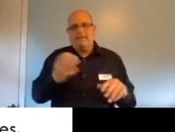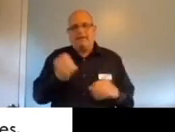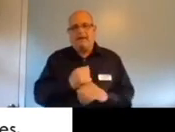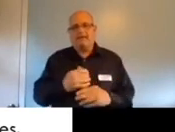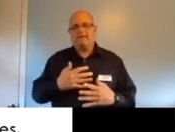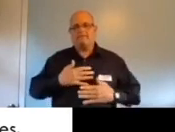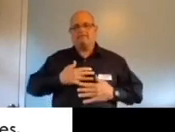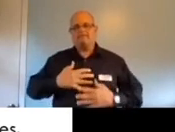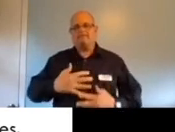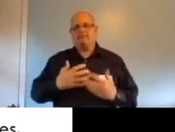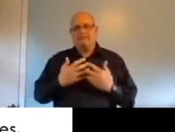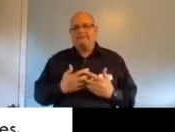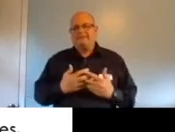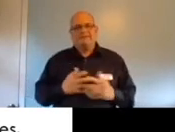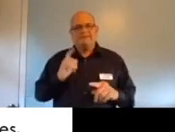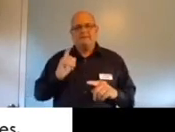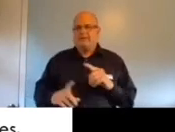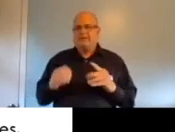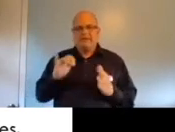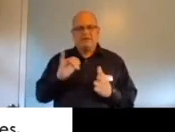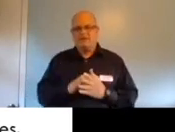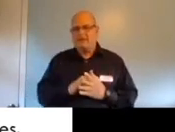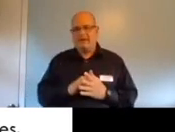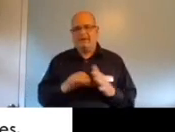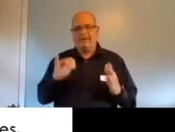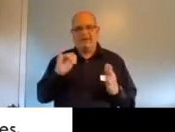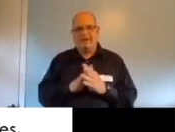you just can't do that under the ADA, that's discrimination.